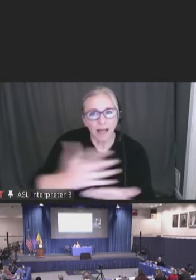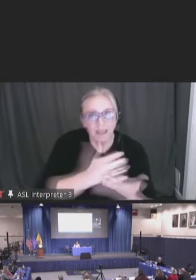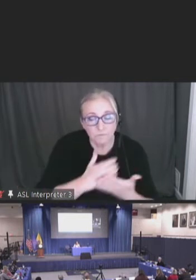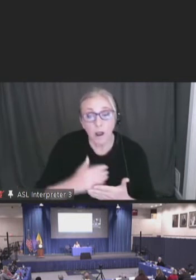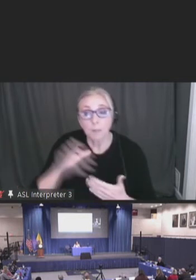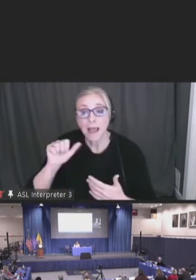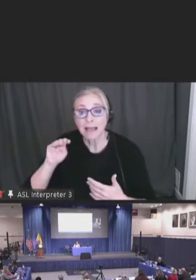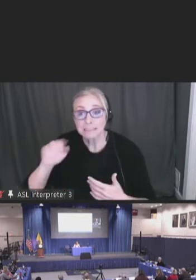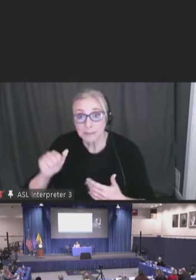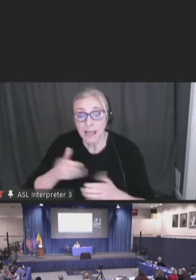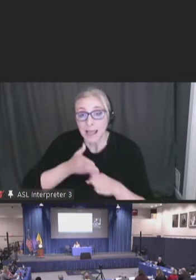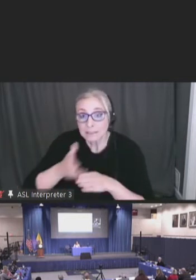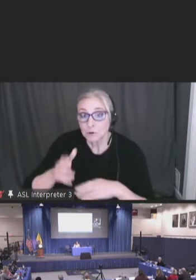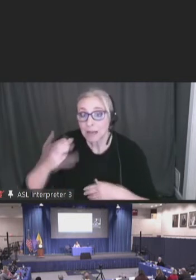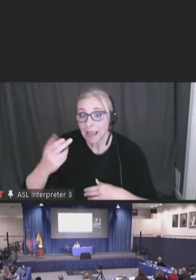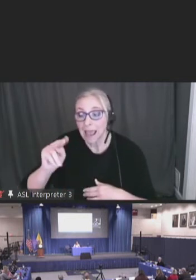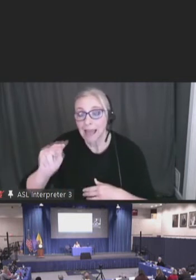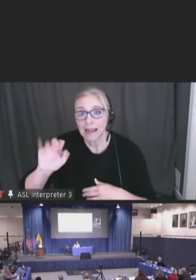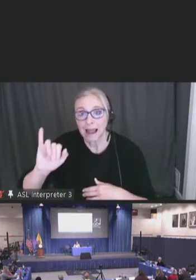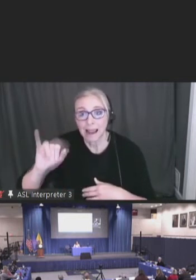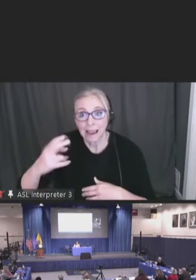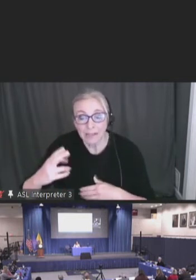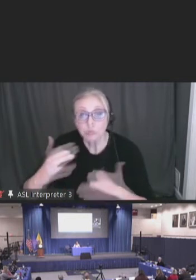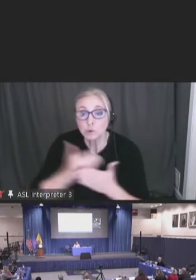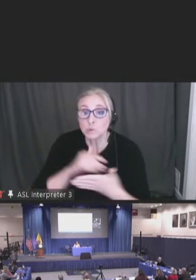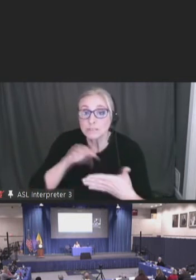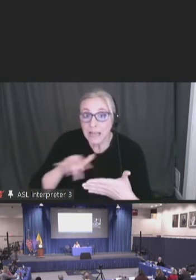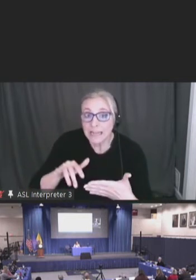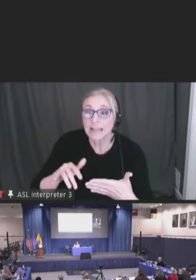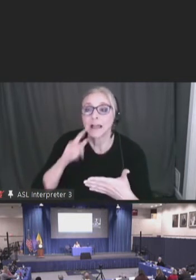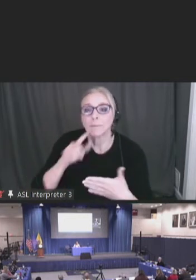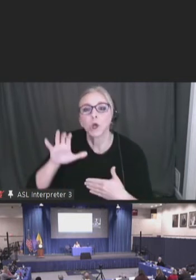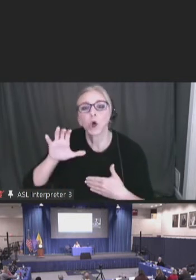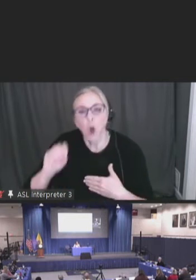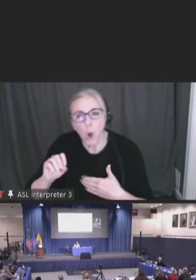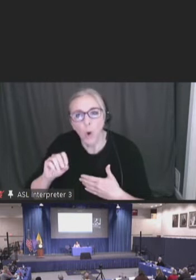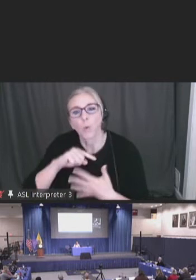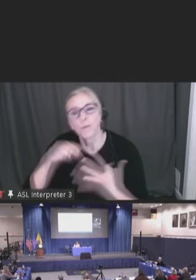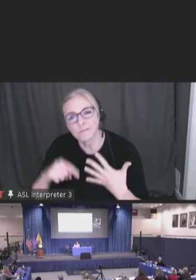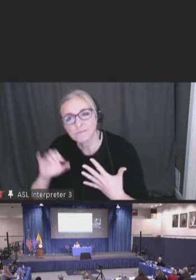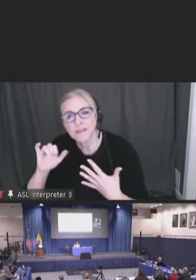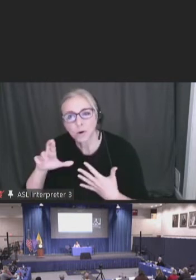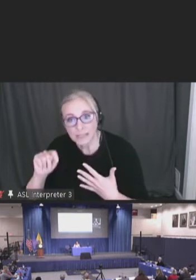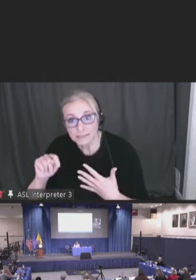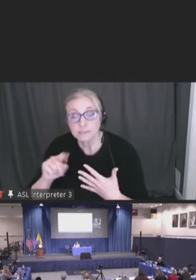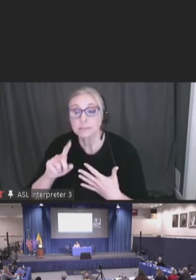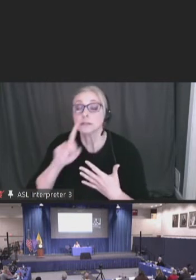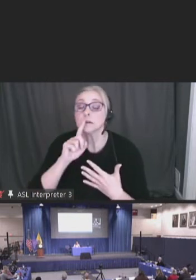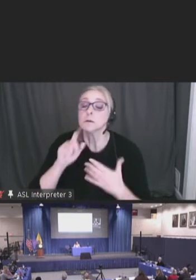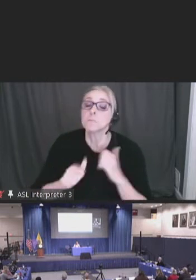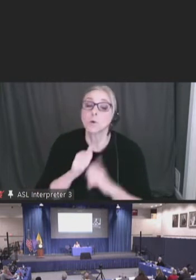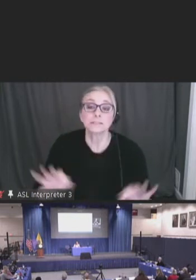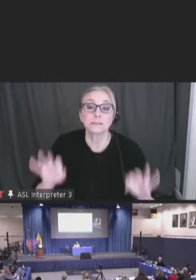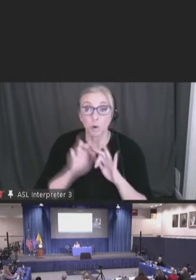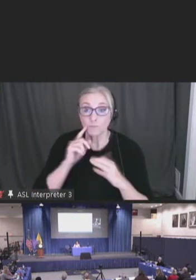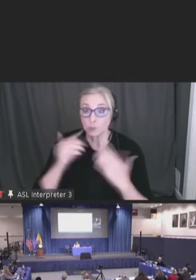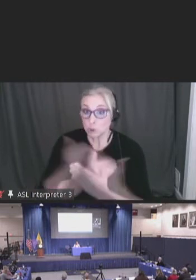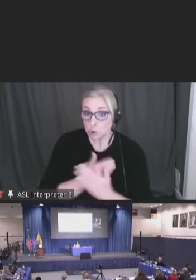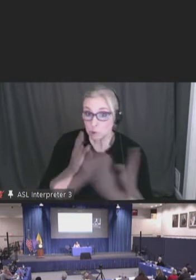the NIH in this new study, we'll treat eczema as a covariate. And then probably the most important difference in this new plan VSD study, and the one that